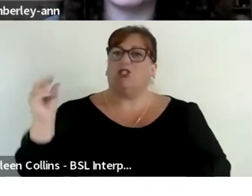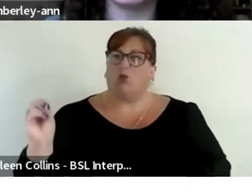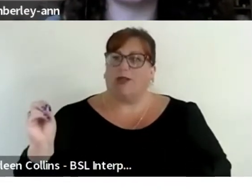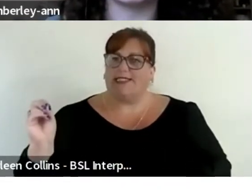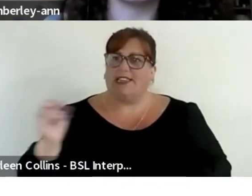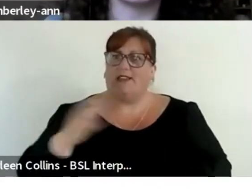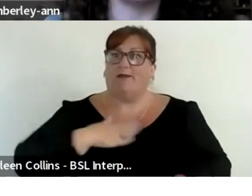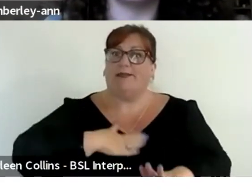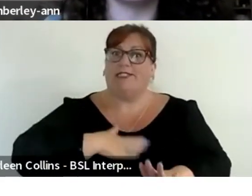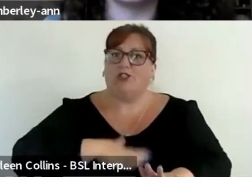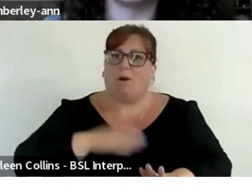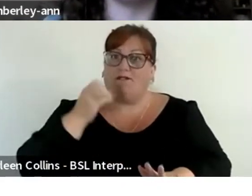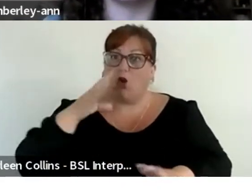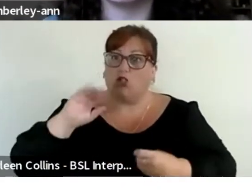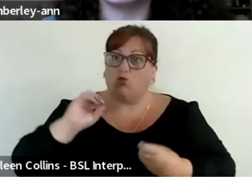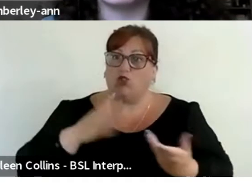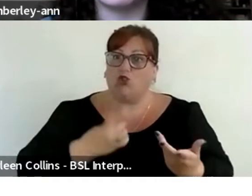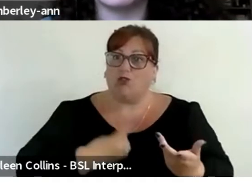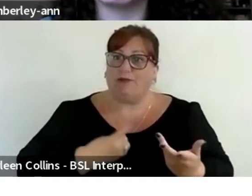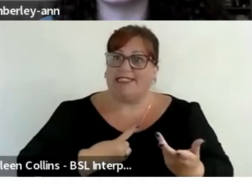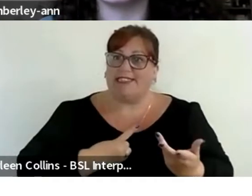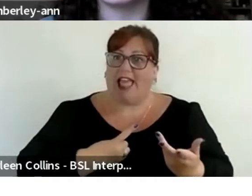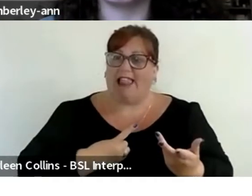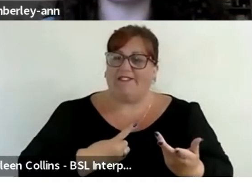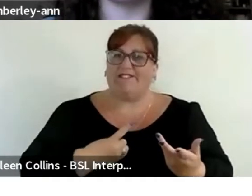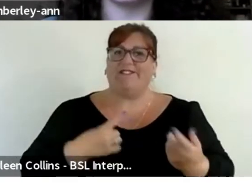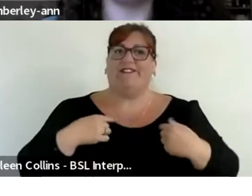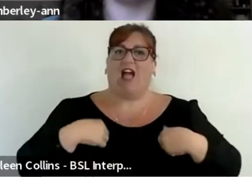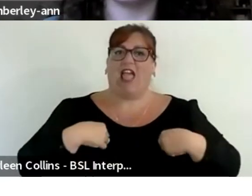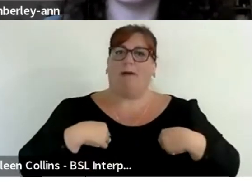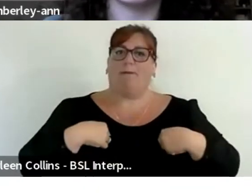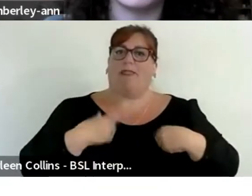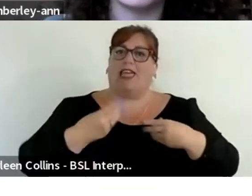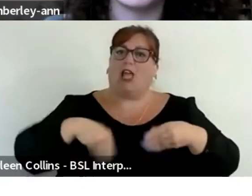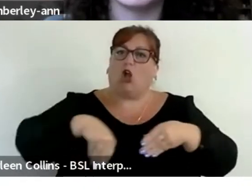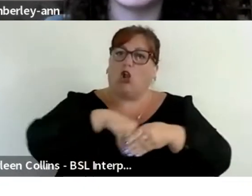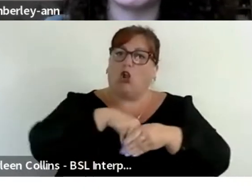I'm the inclusion and enablement services lead. I sit in the Inclusion Team.